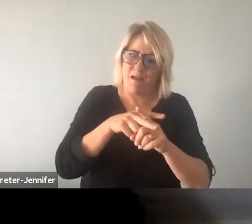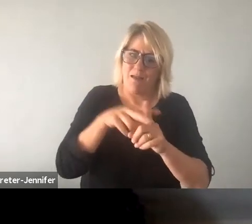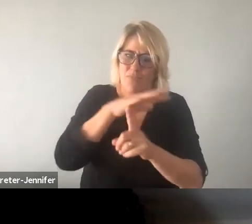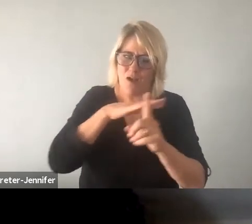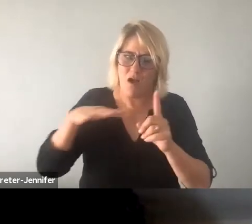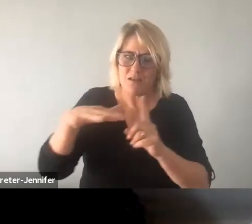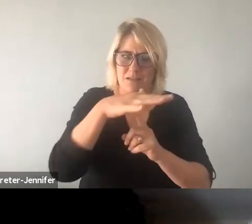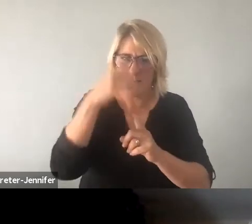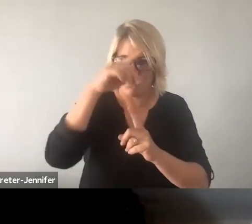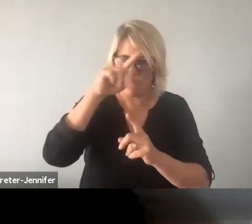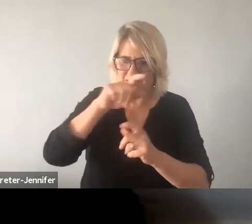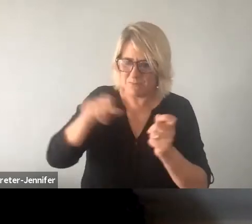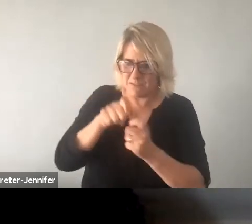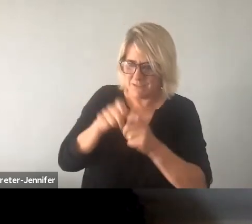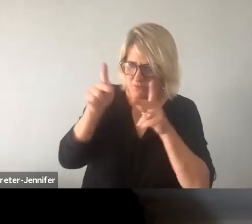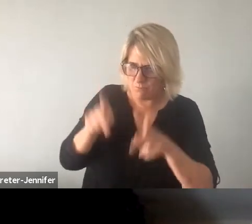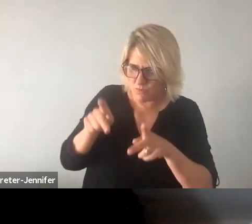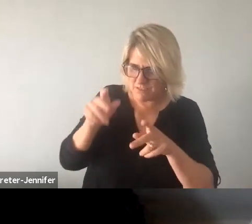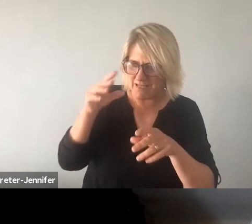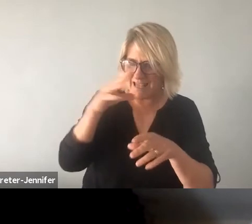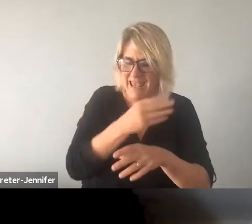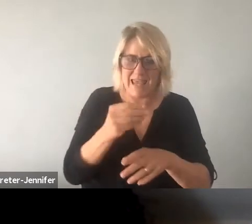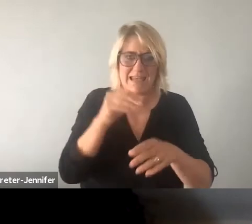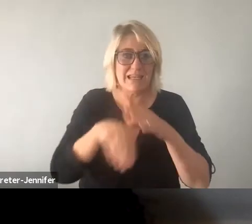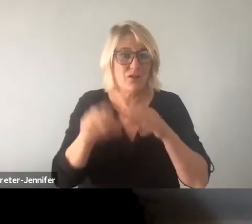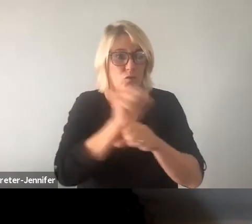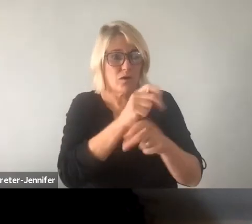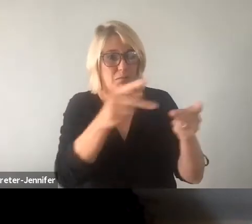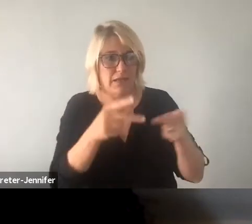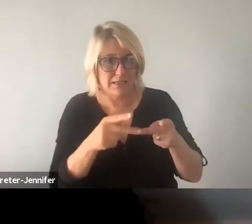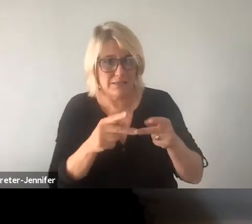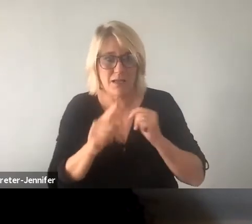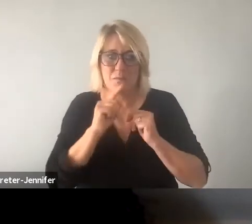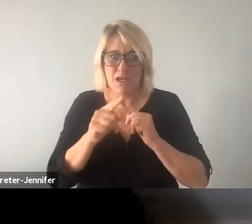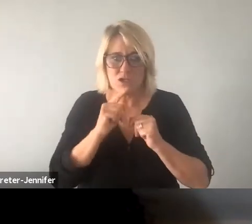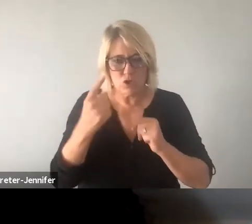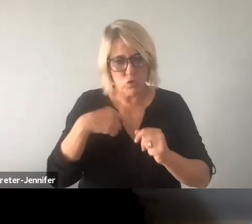person is a direct threat, we have to put it in the context of the specific